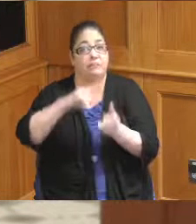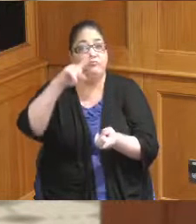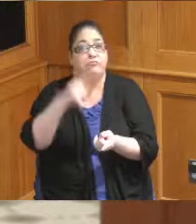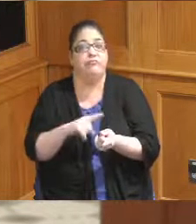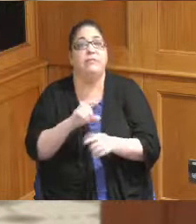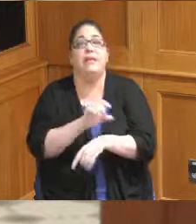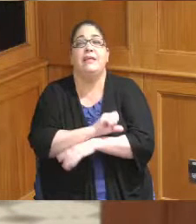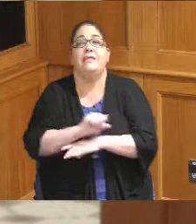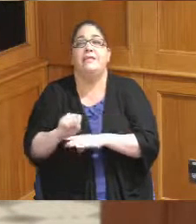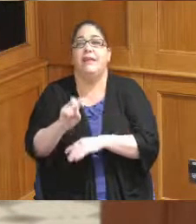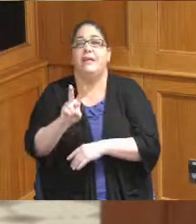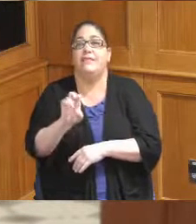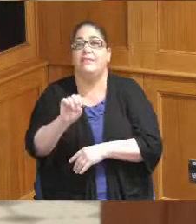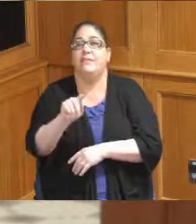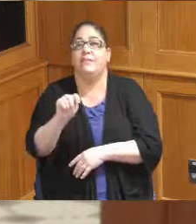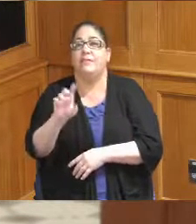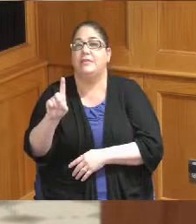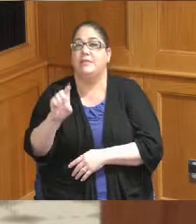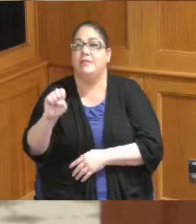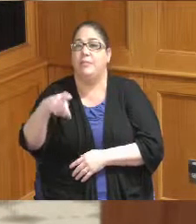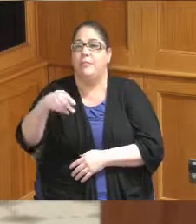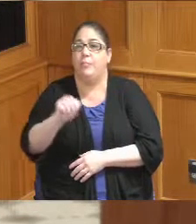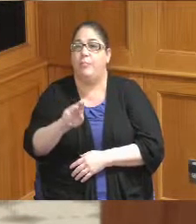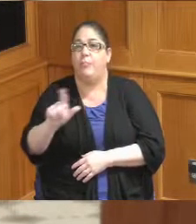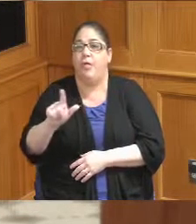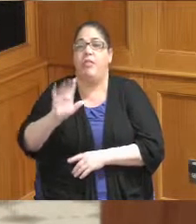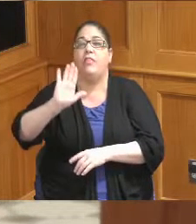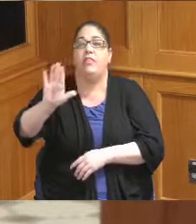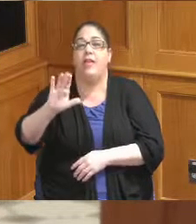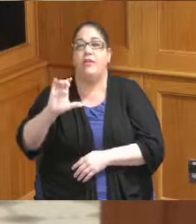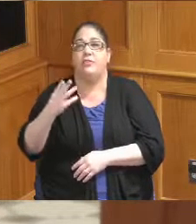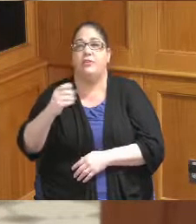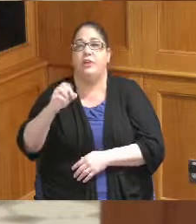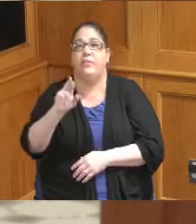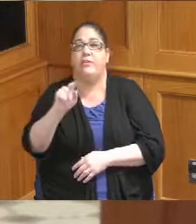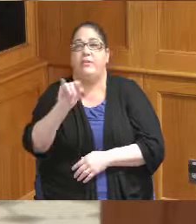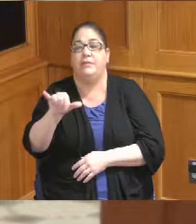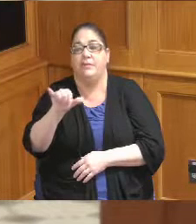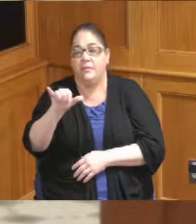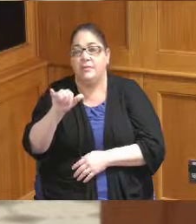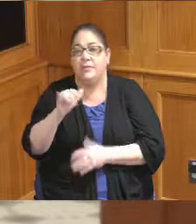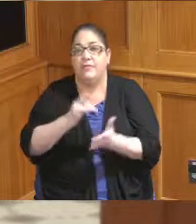de Paul's charitable Pharmacy you'll recall the county has contracted with them for charitable